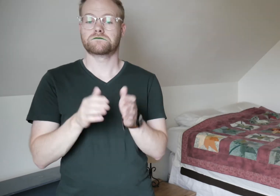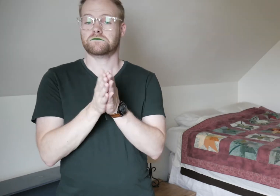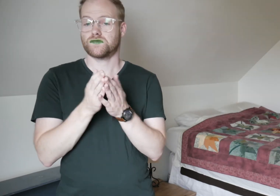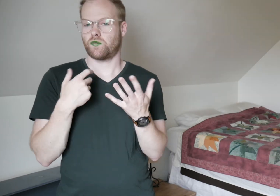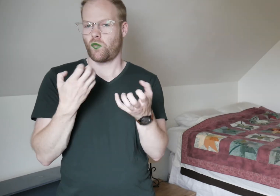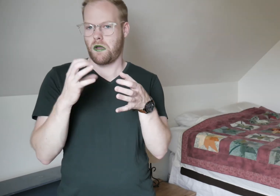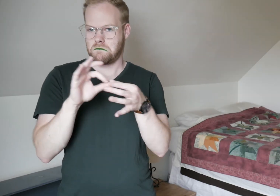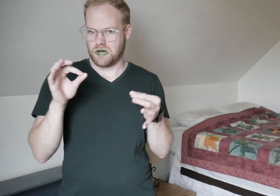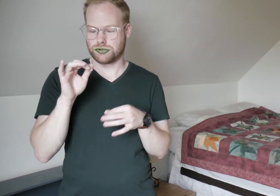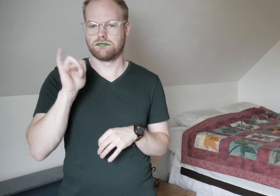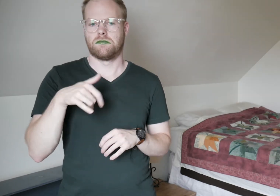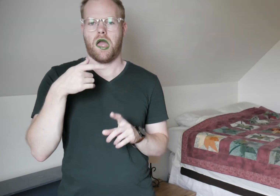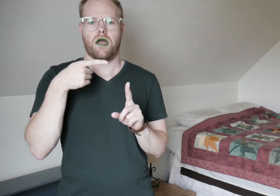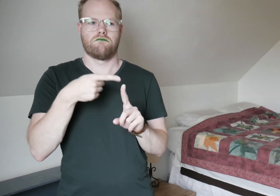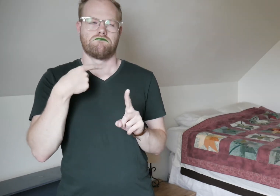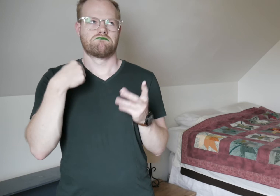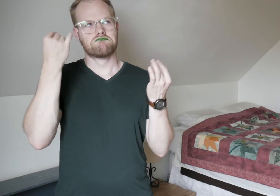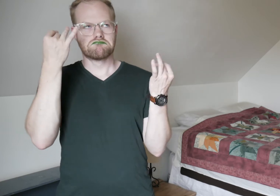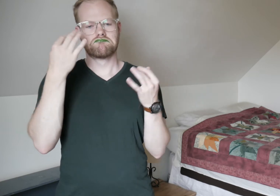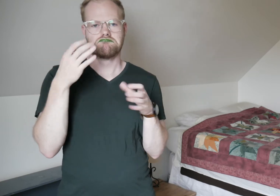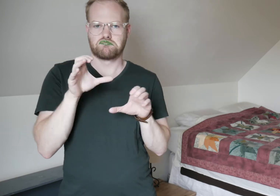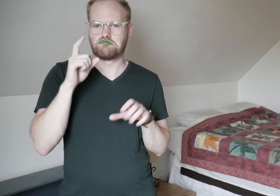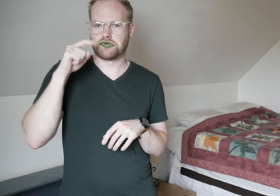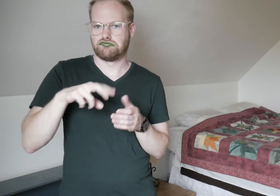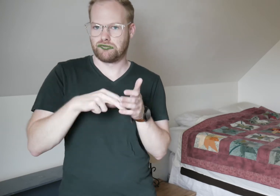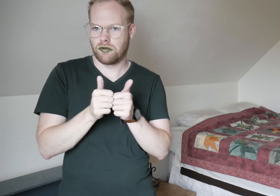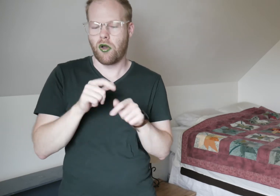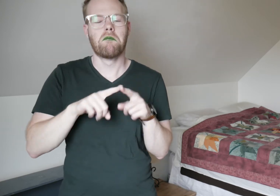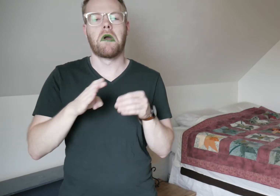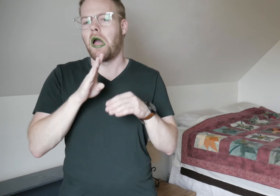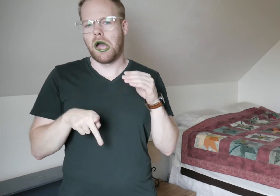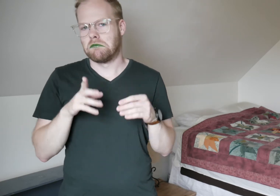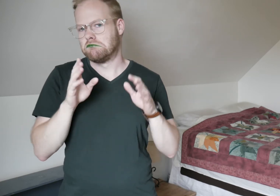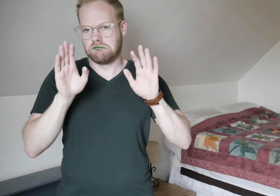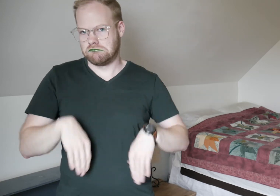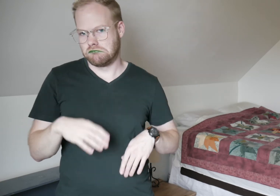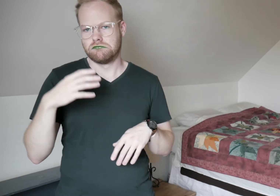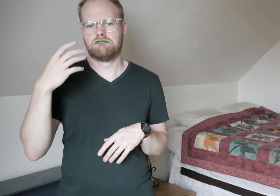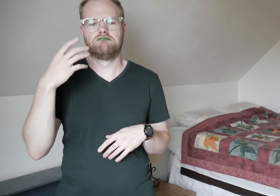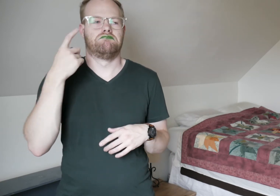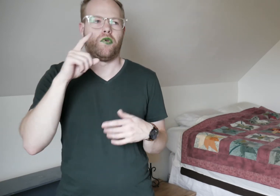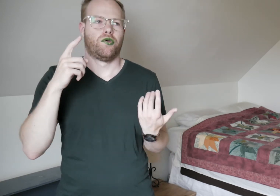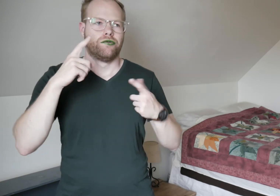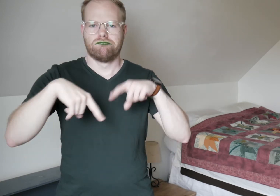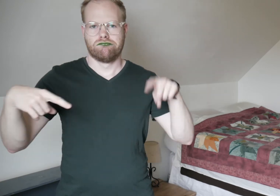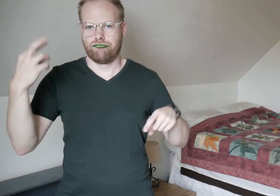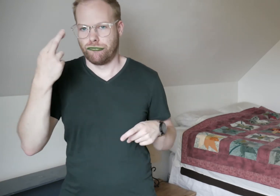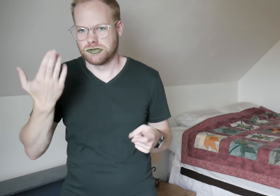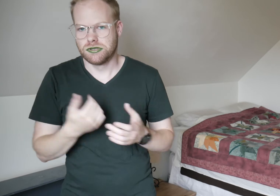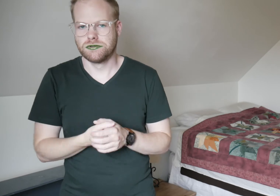Books I want to mention that I considered for this readathon, but ended up not going with for a variety of reasons -